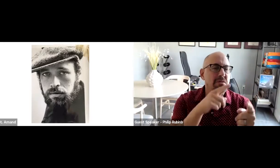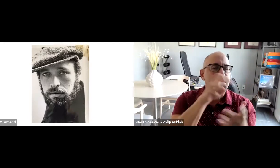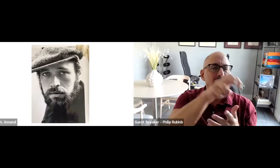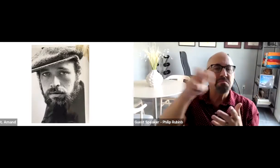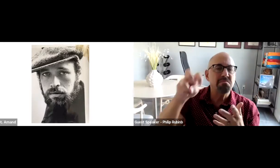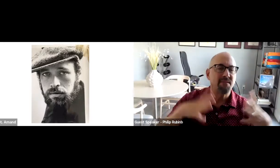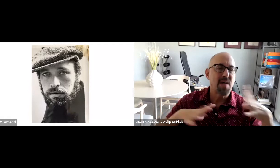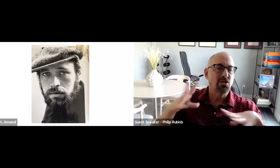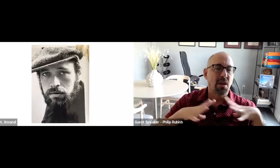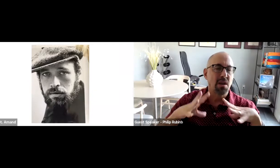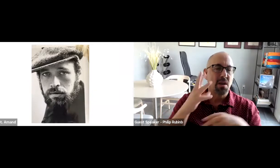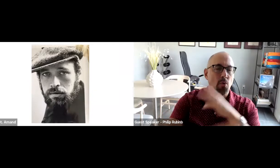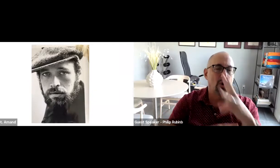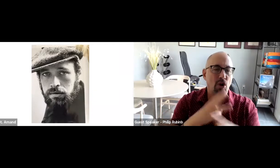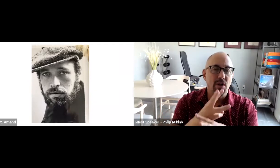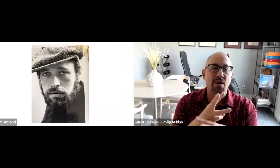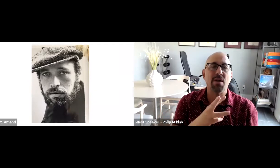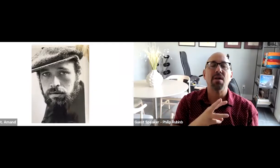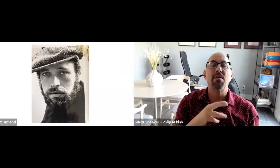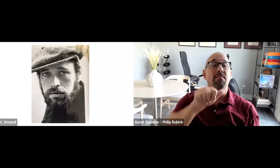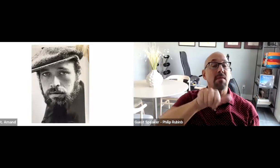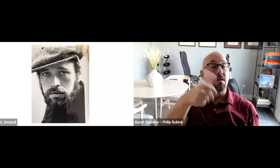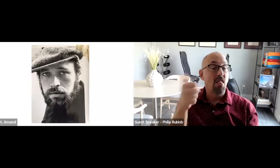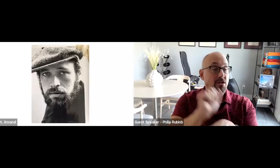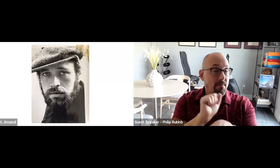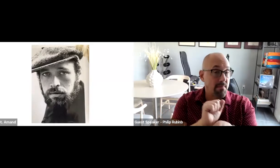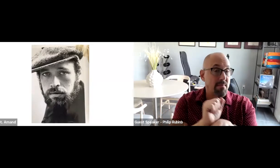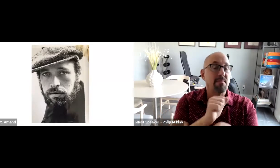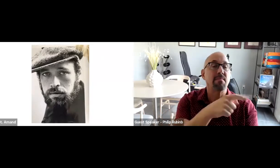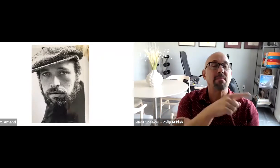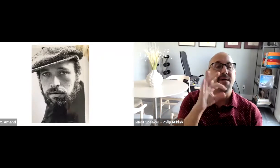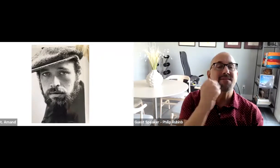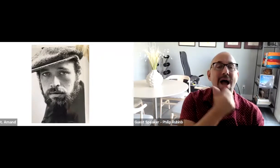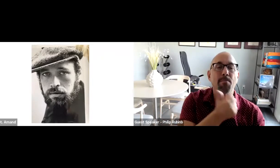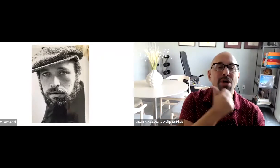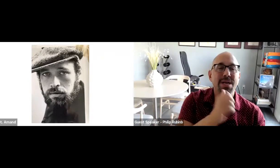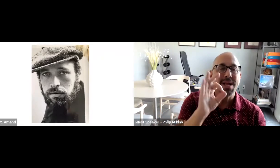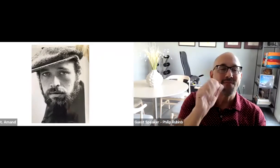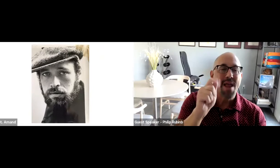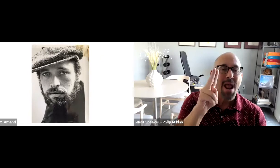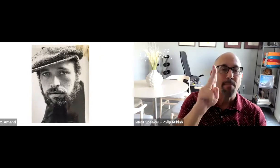a picture of his hands or different body parts. It was really great experience for him, and he got to work